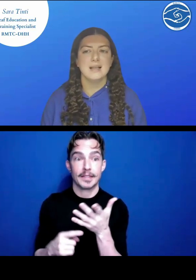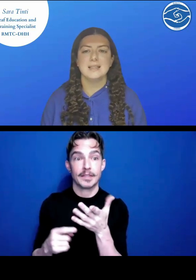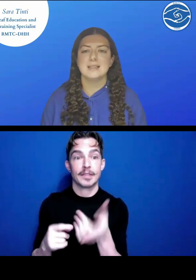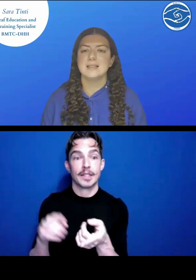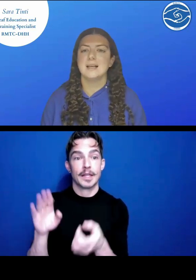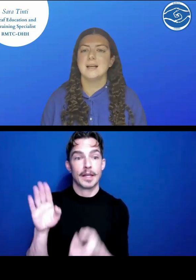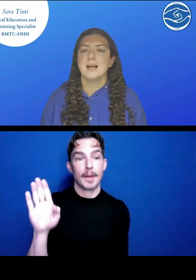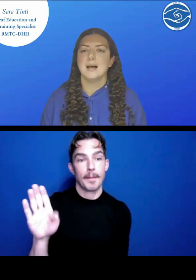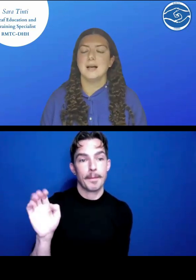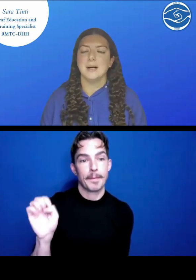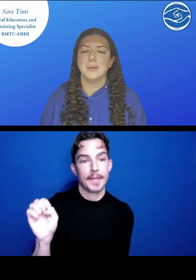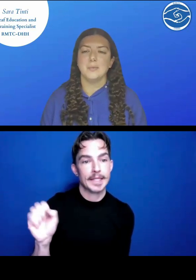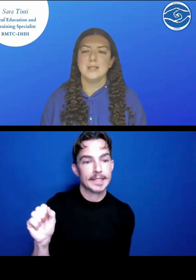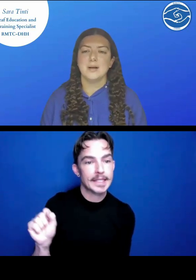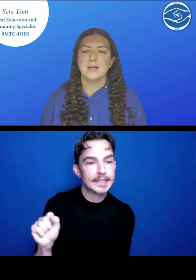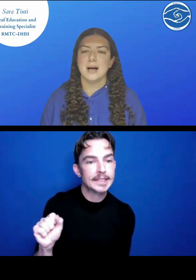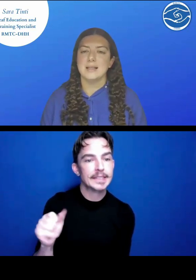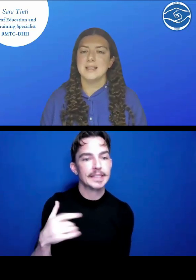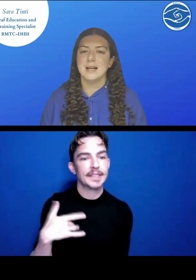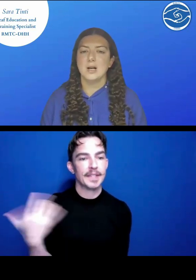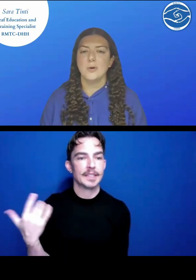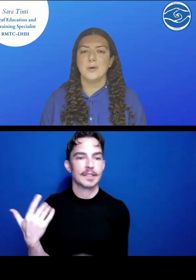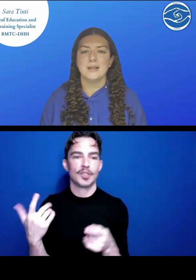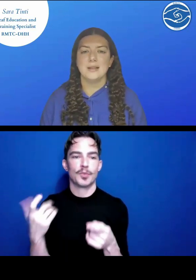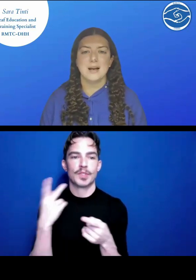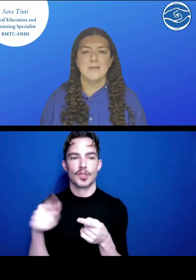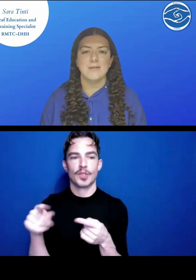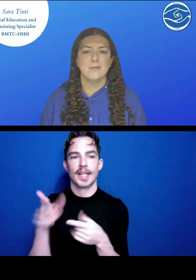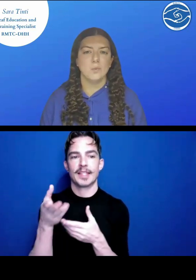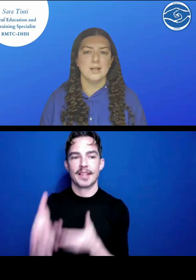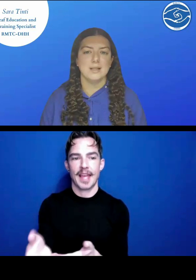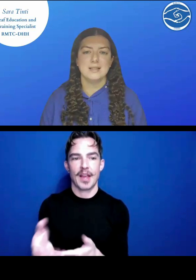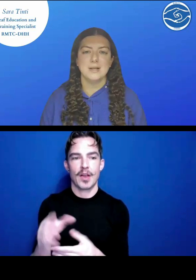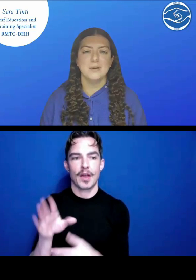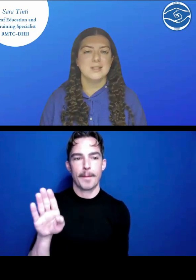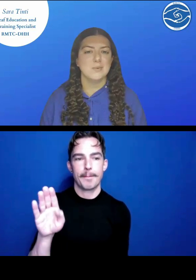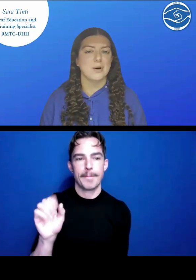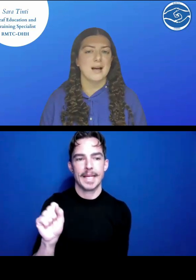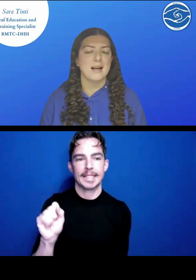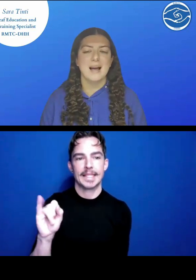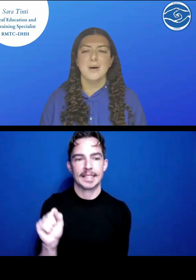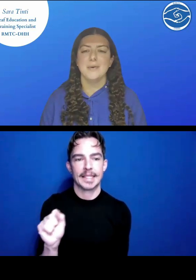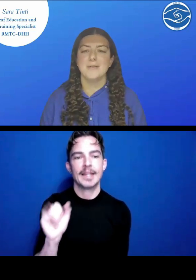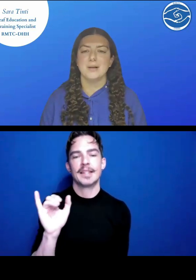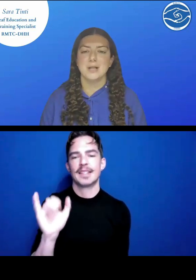event, we saw you guys there. But these have What's New. This is where we're at now. We've got